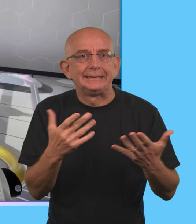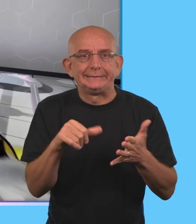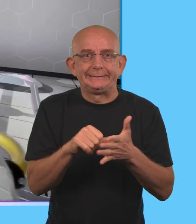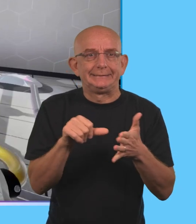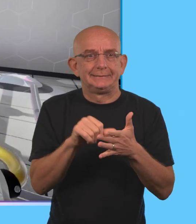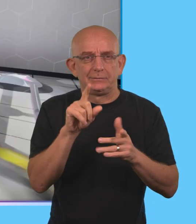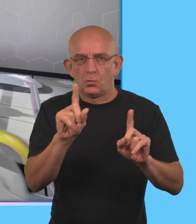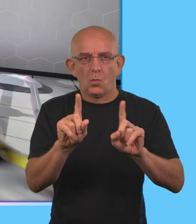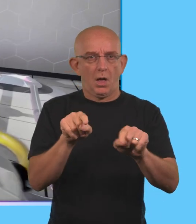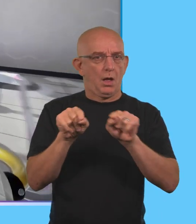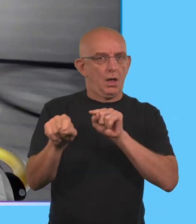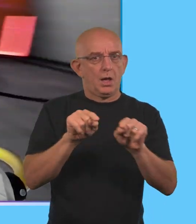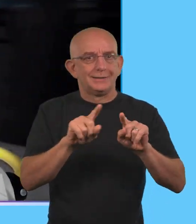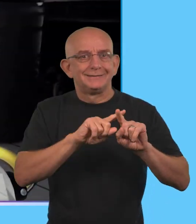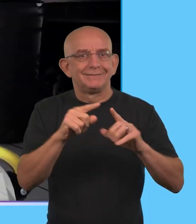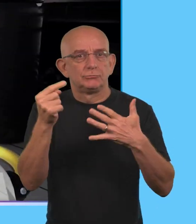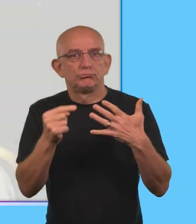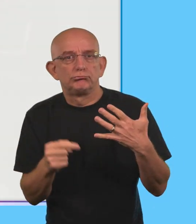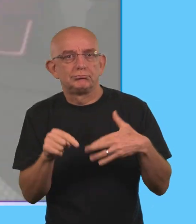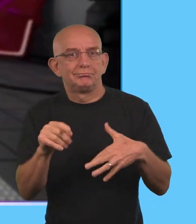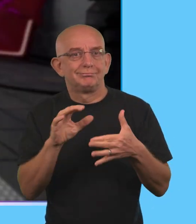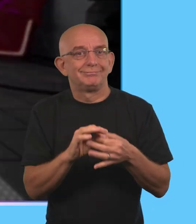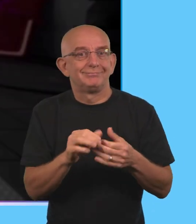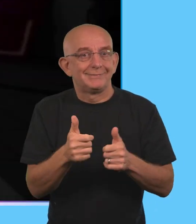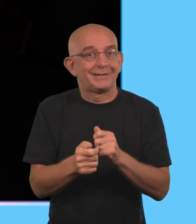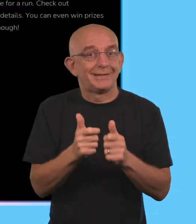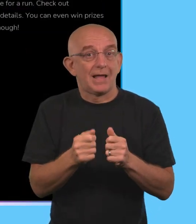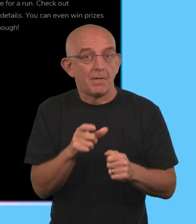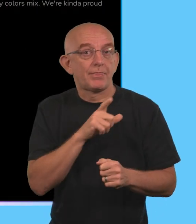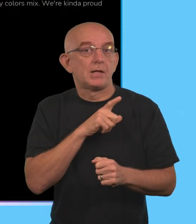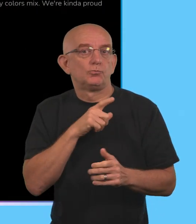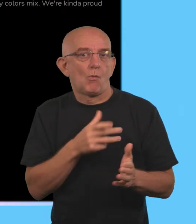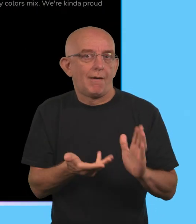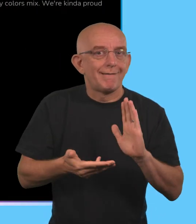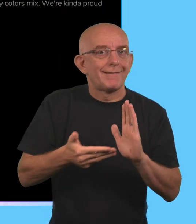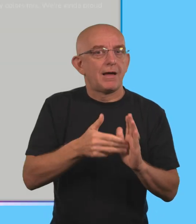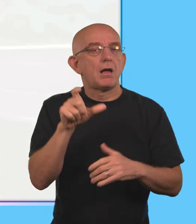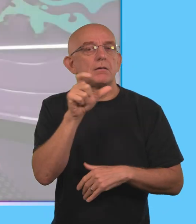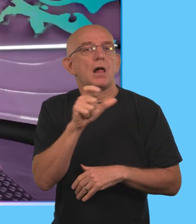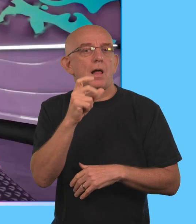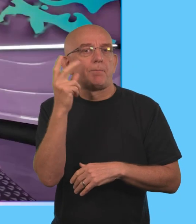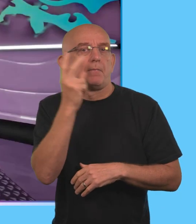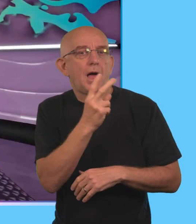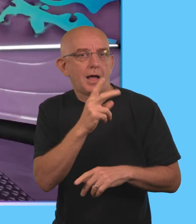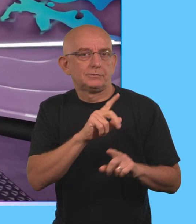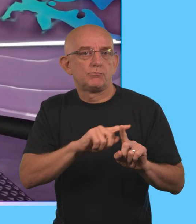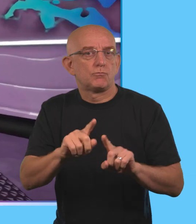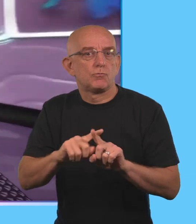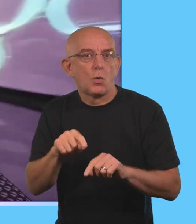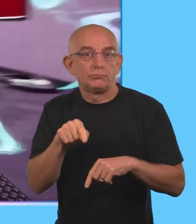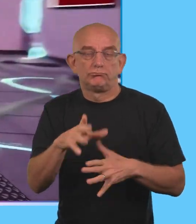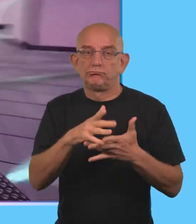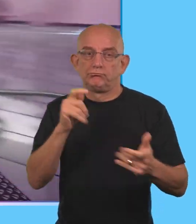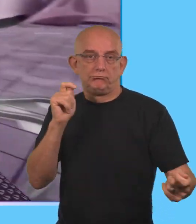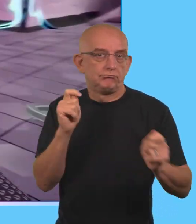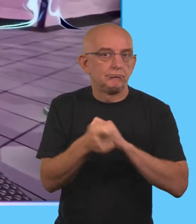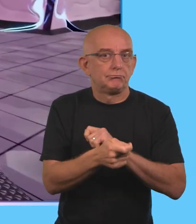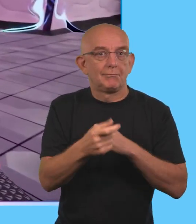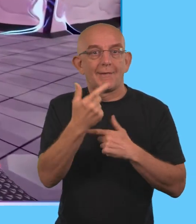could struggle to differentiate between key elements of the game. That's why we created the colorblind mode - A revolutionary accessibility